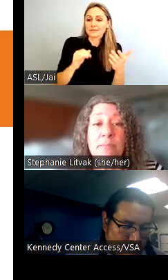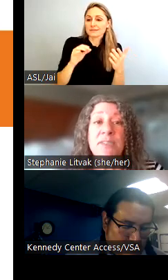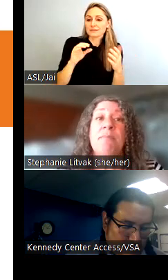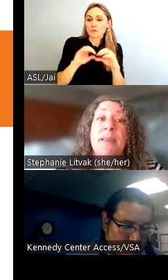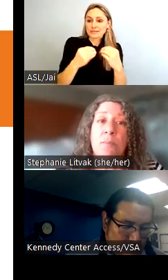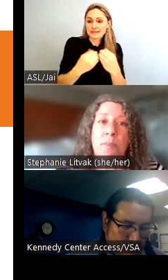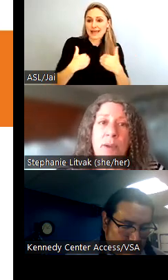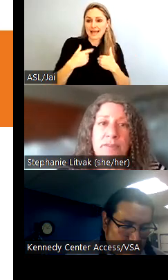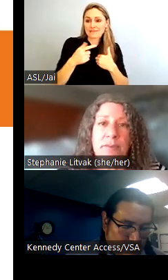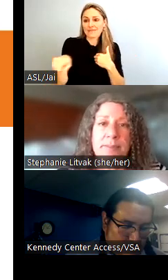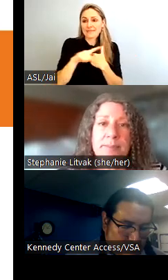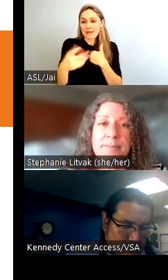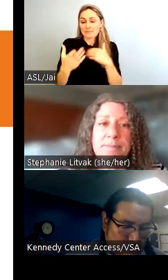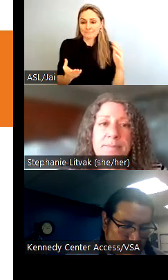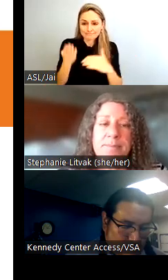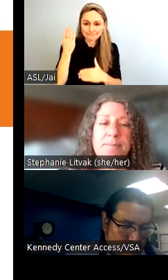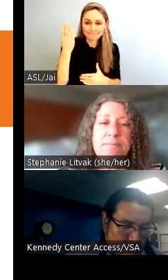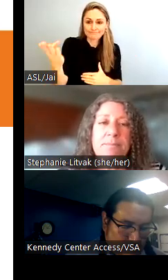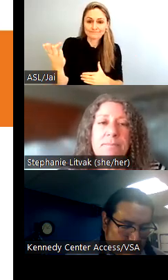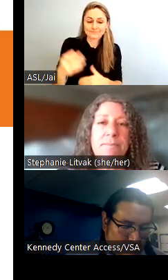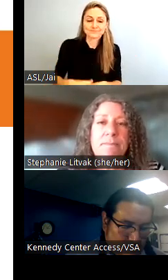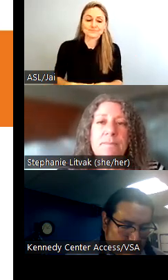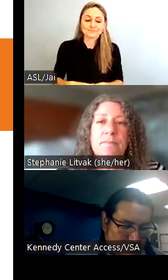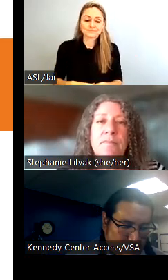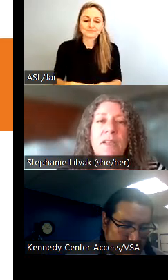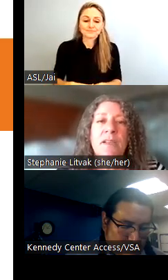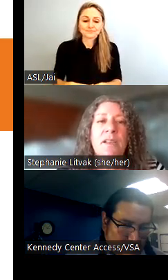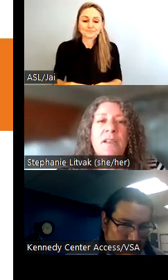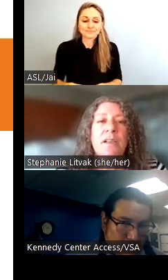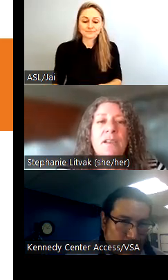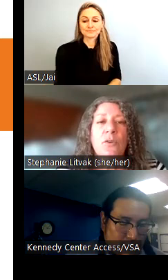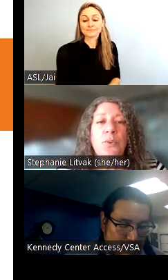submit a proposal.